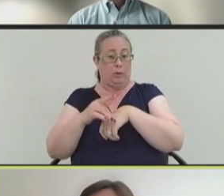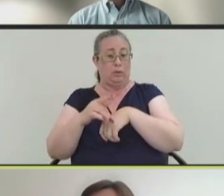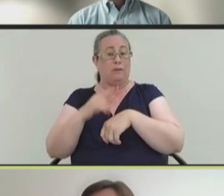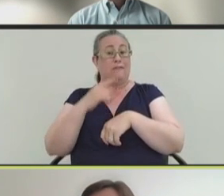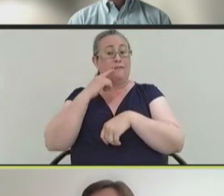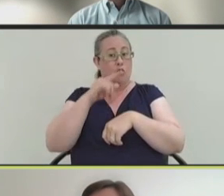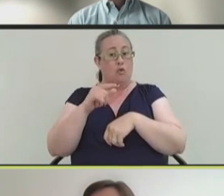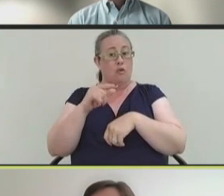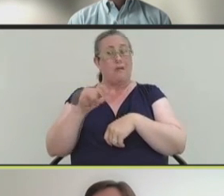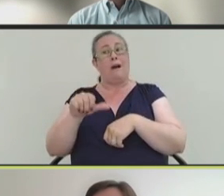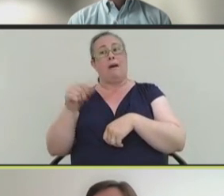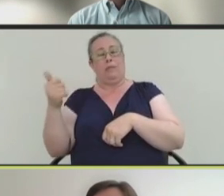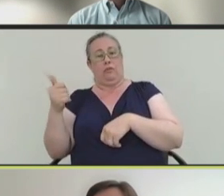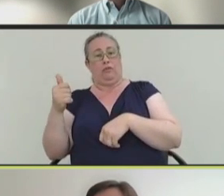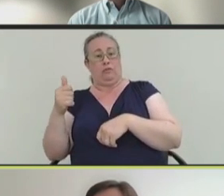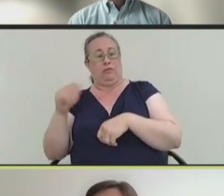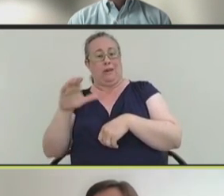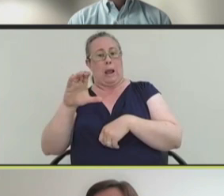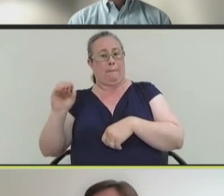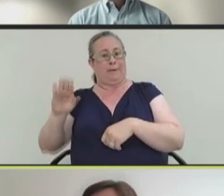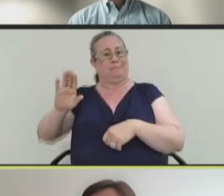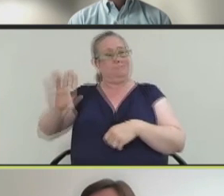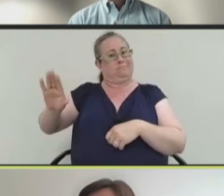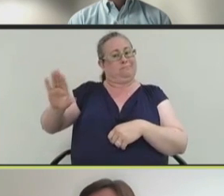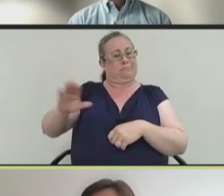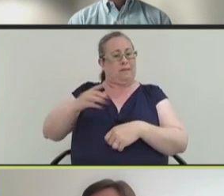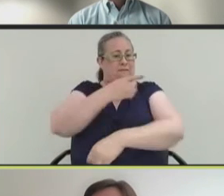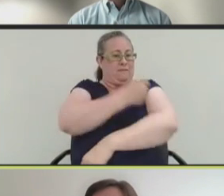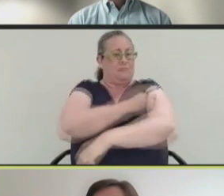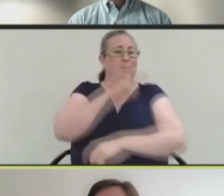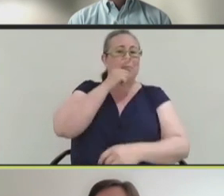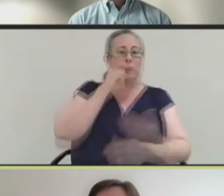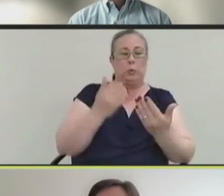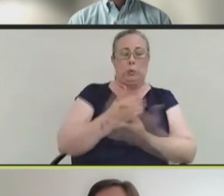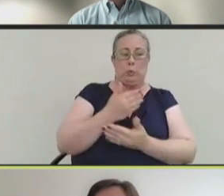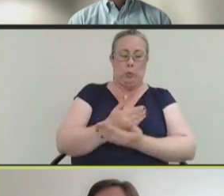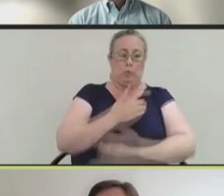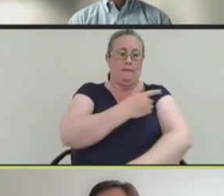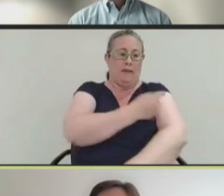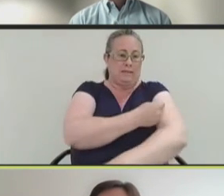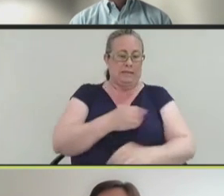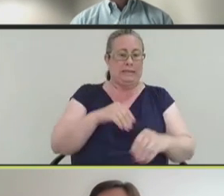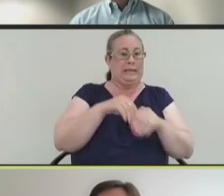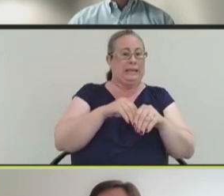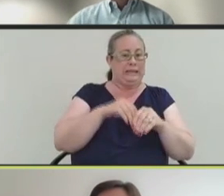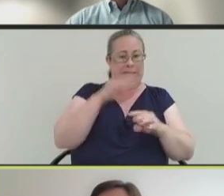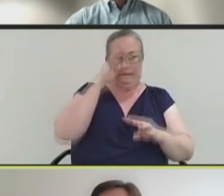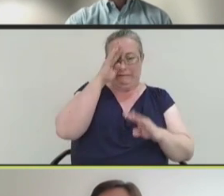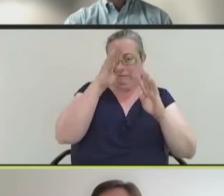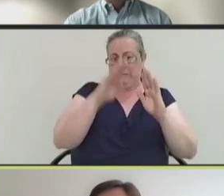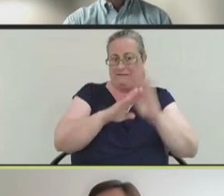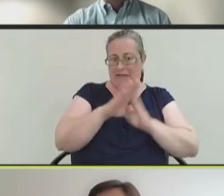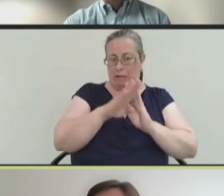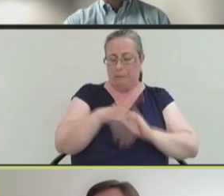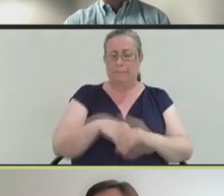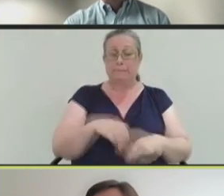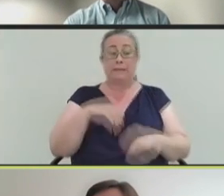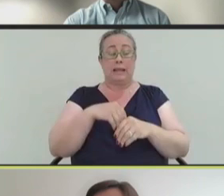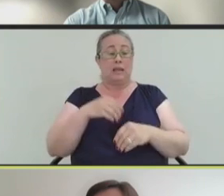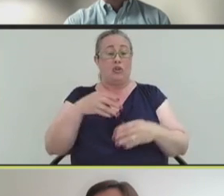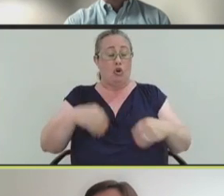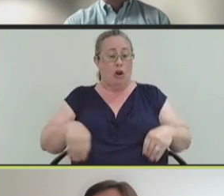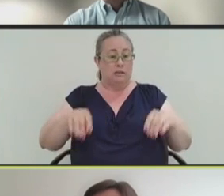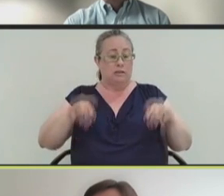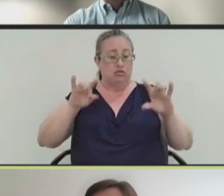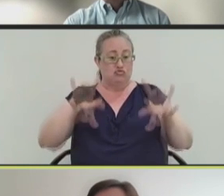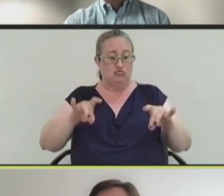vaccine because it was a new vaccine that was in development. And in Australia, we were able to use